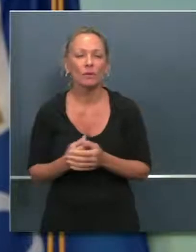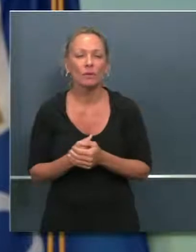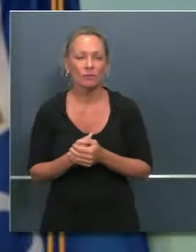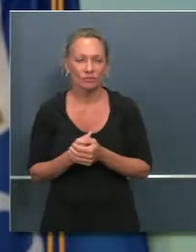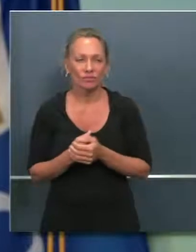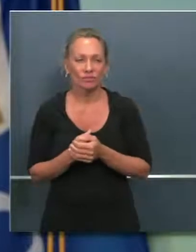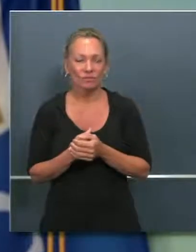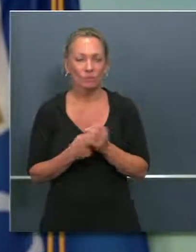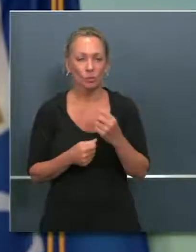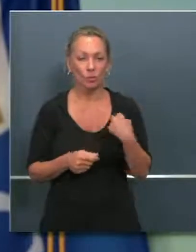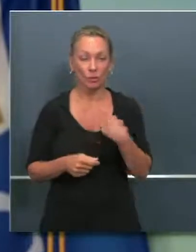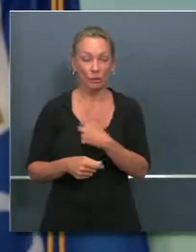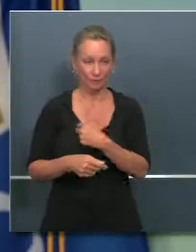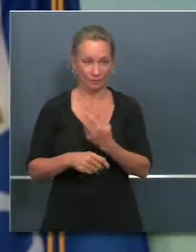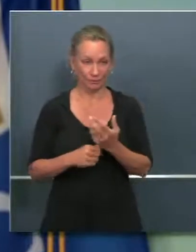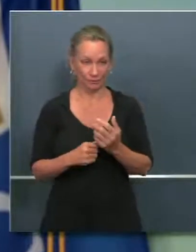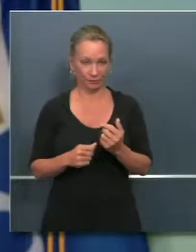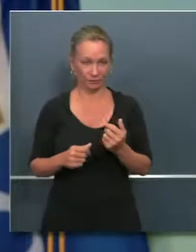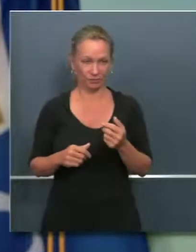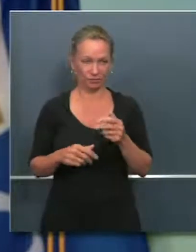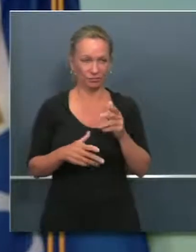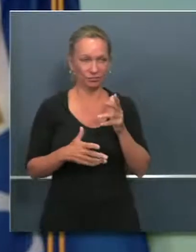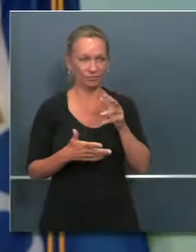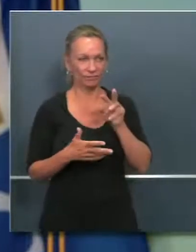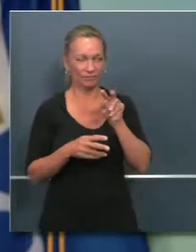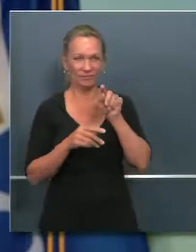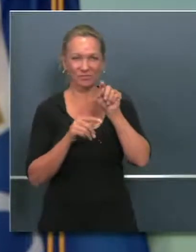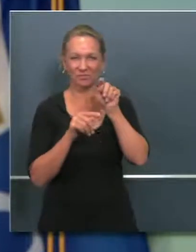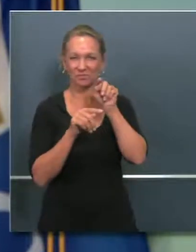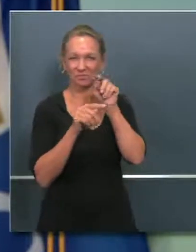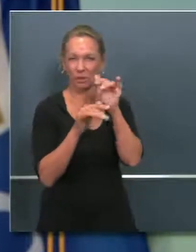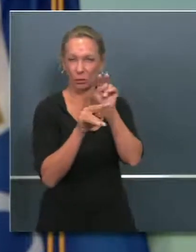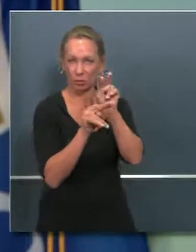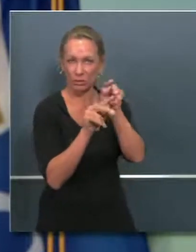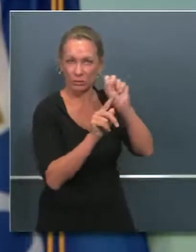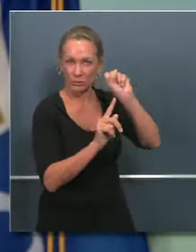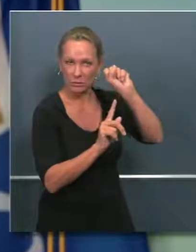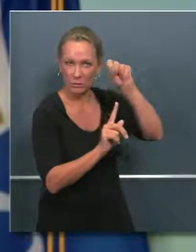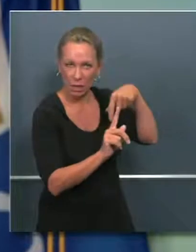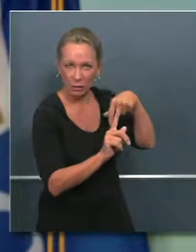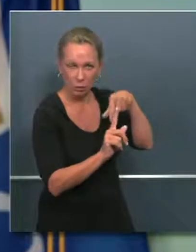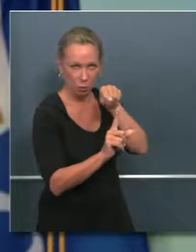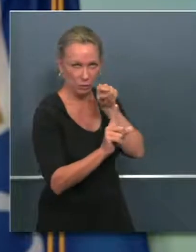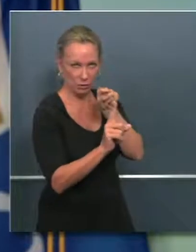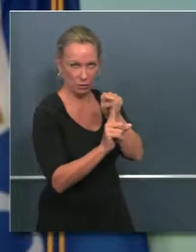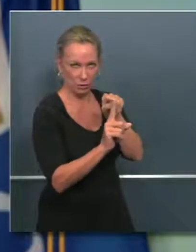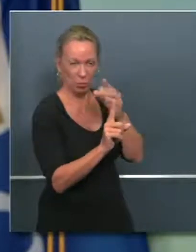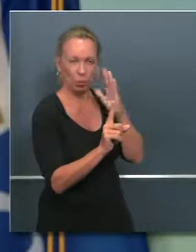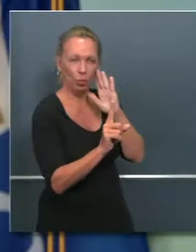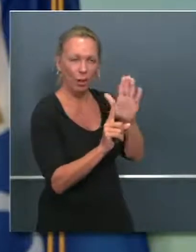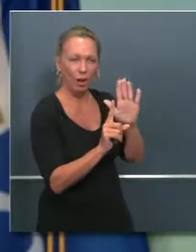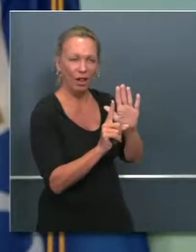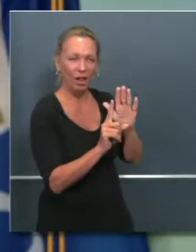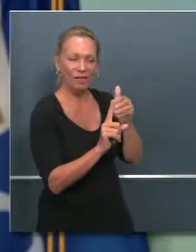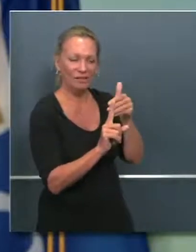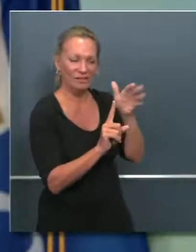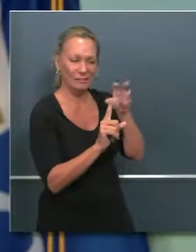are doing it as responsibly as we humanly possibly can and I just want folks to know advocates for